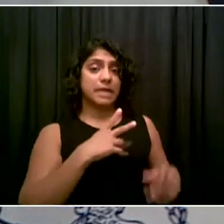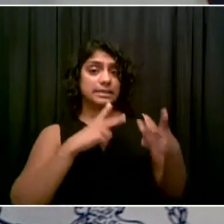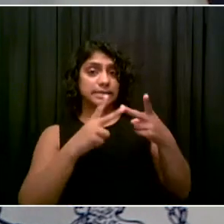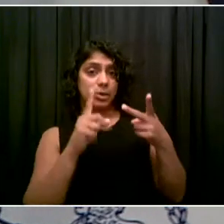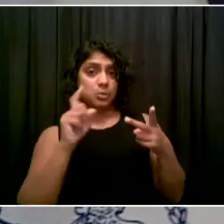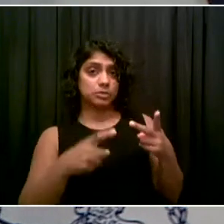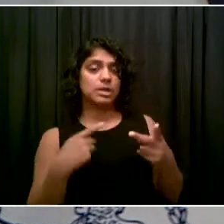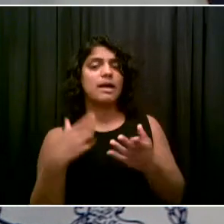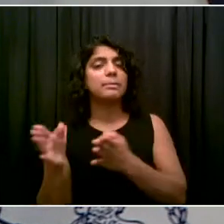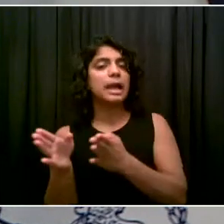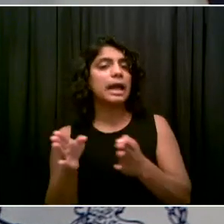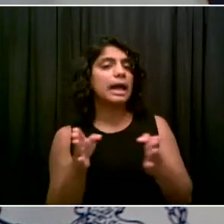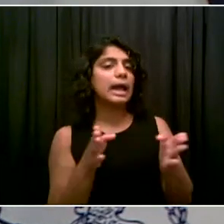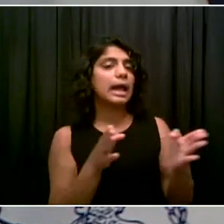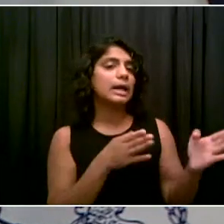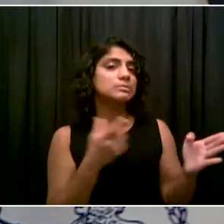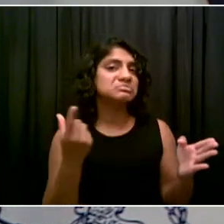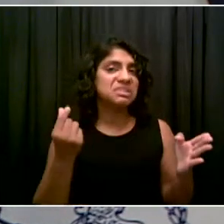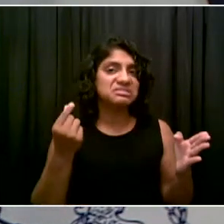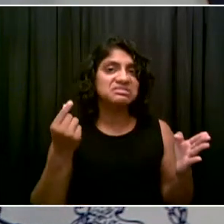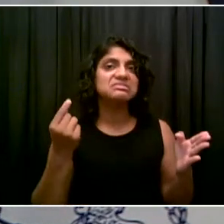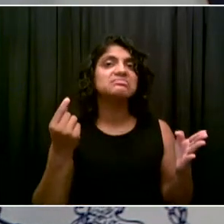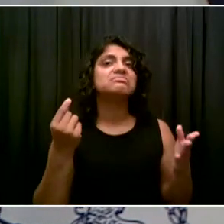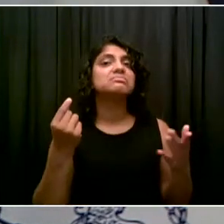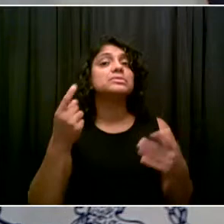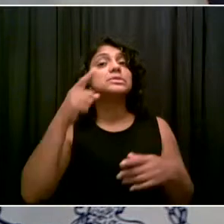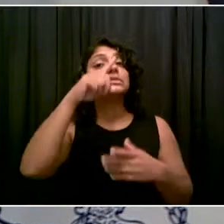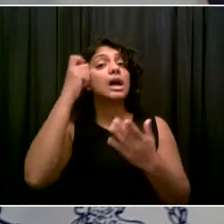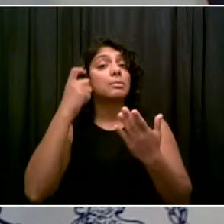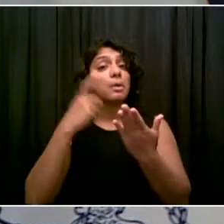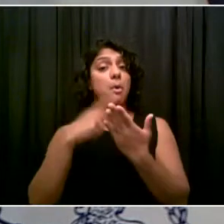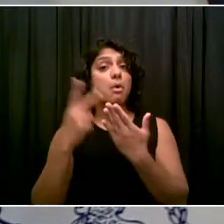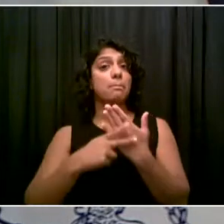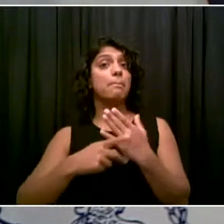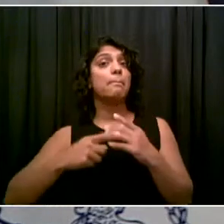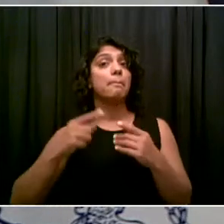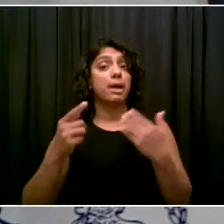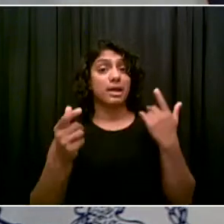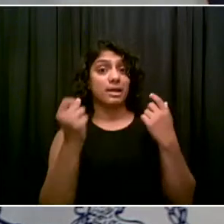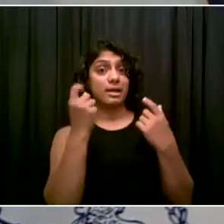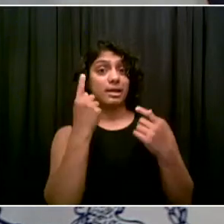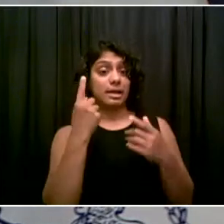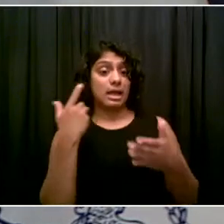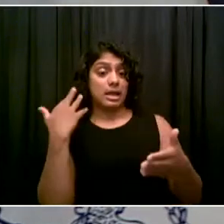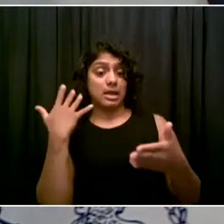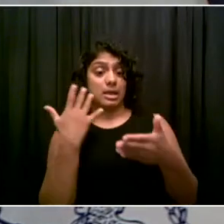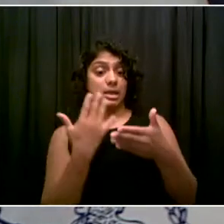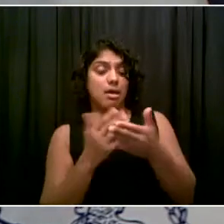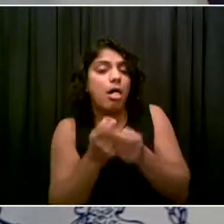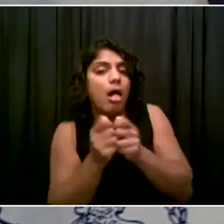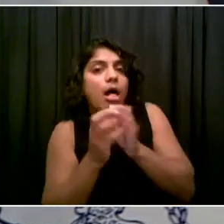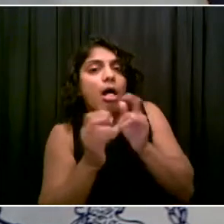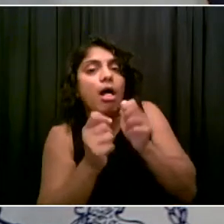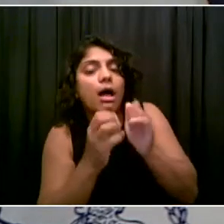PLANNING OF SUMMER RISING , SEEMS LIKE THERE'S A COUPLE OF PRETTY SIGNIFICANT DECISIONS ABOUT THE PROGRAM THAT